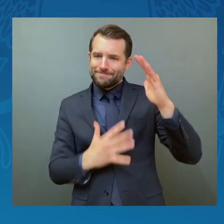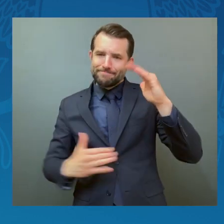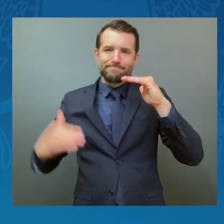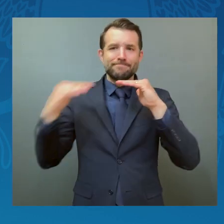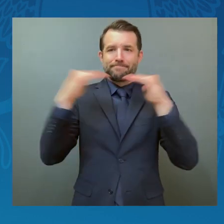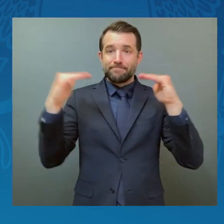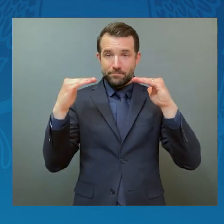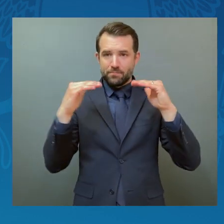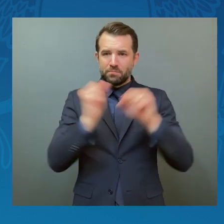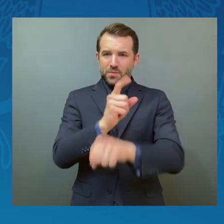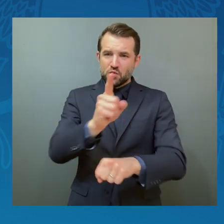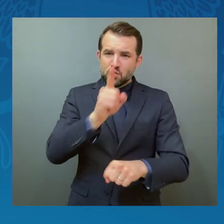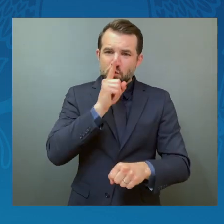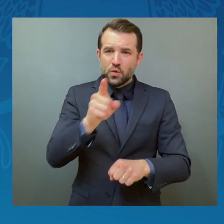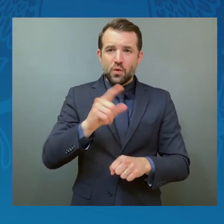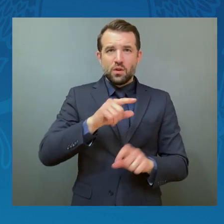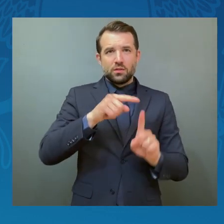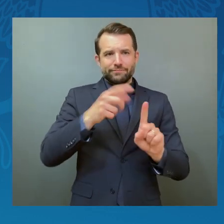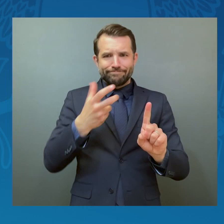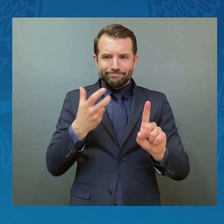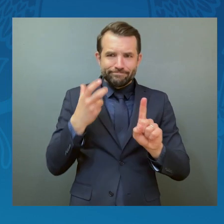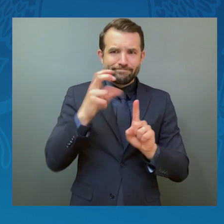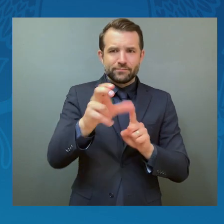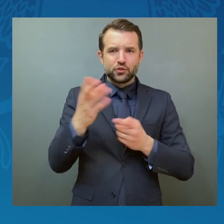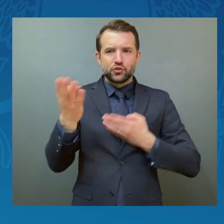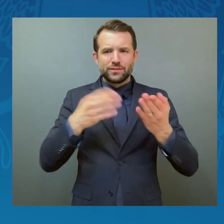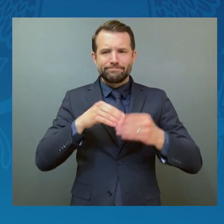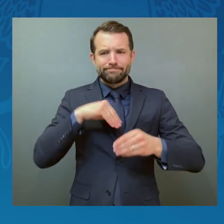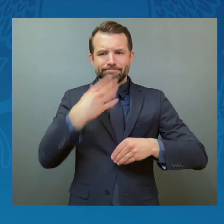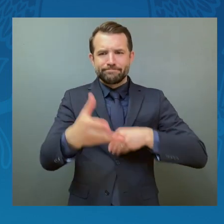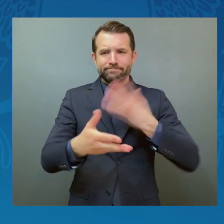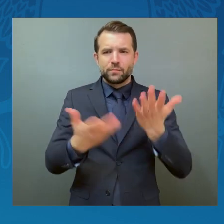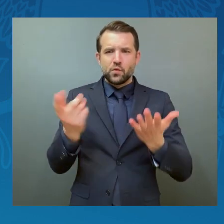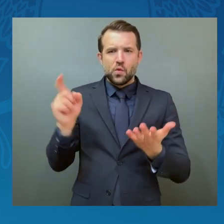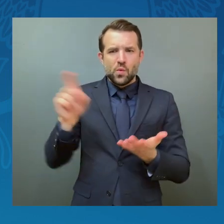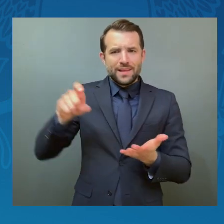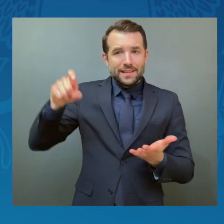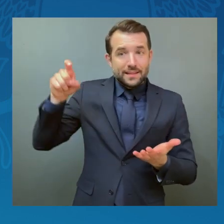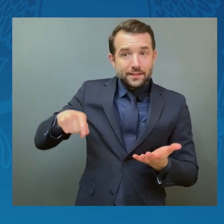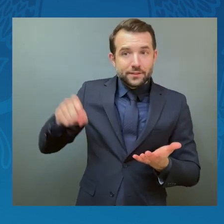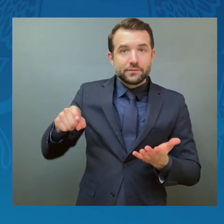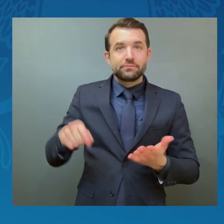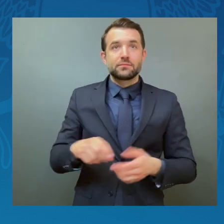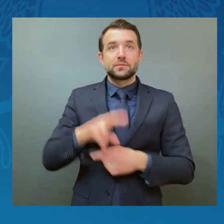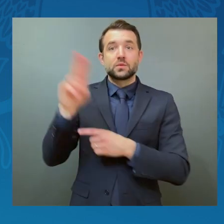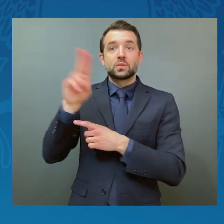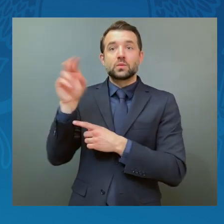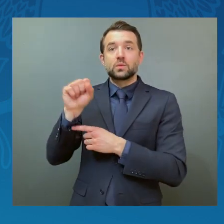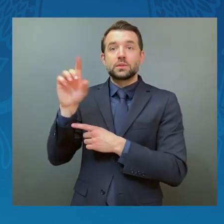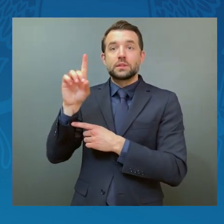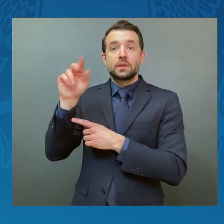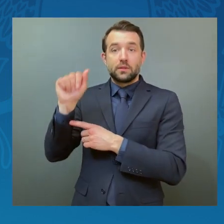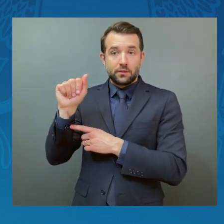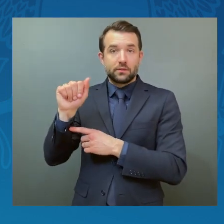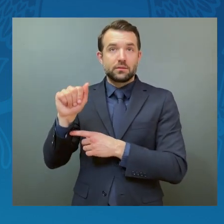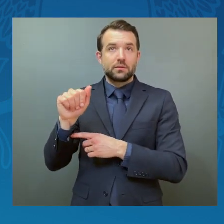are going to those who need the most. USDA's investments in rural and tribal communities